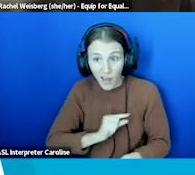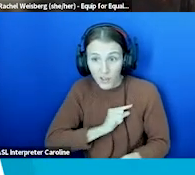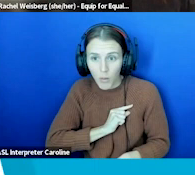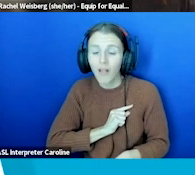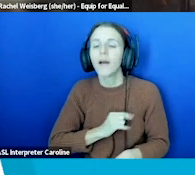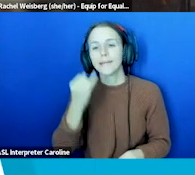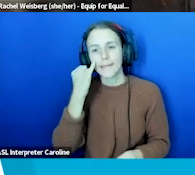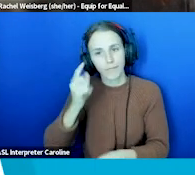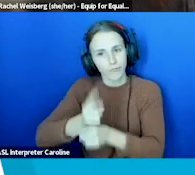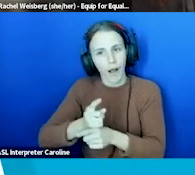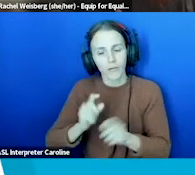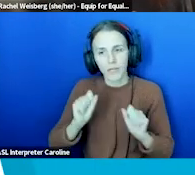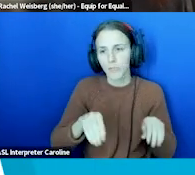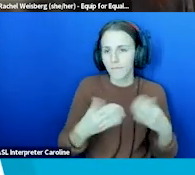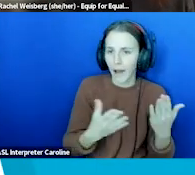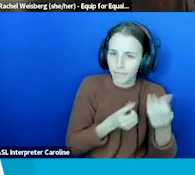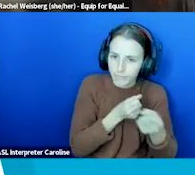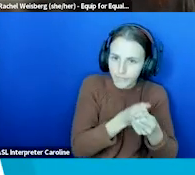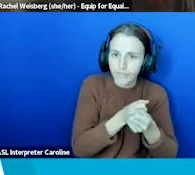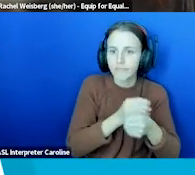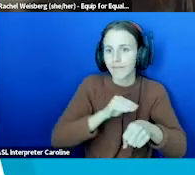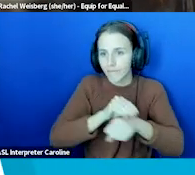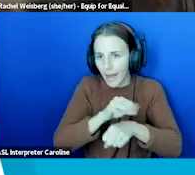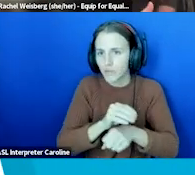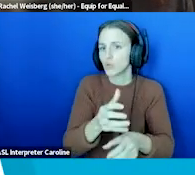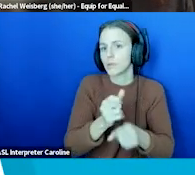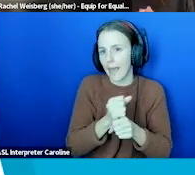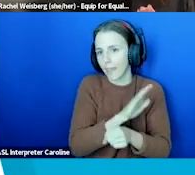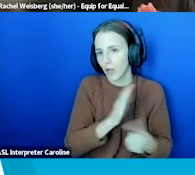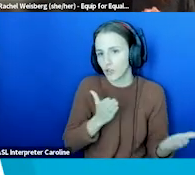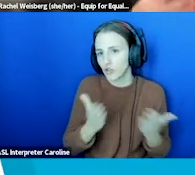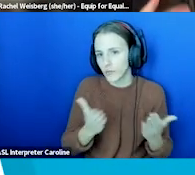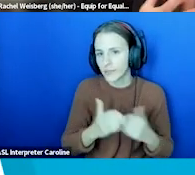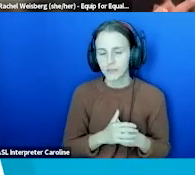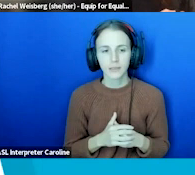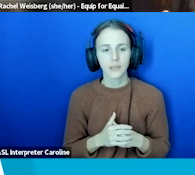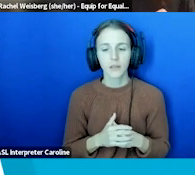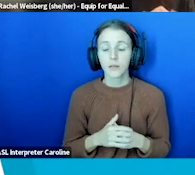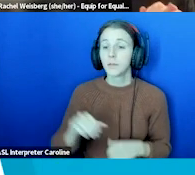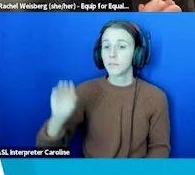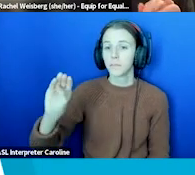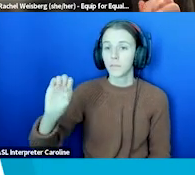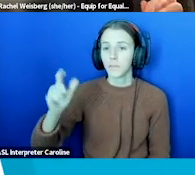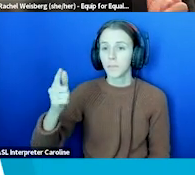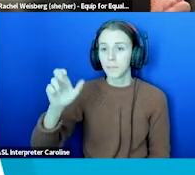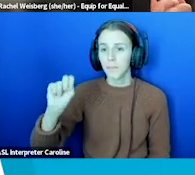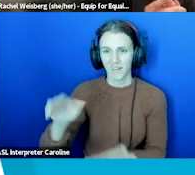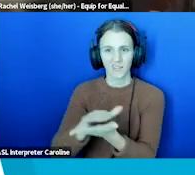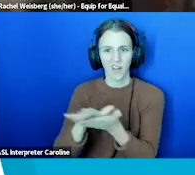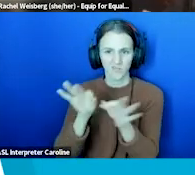VR AND DRS AND THEY HAVE FOUND TO BE INELIGIBLE. WE CAN SEE IF IT IS THE CORRECT